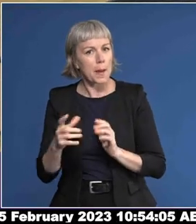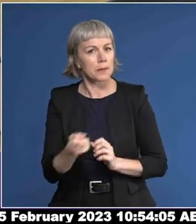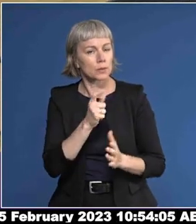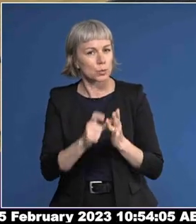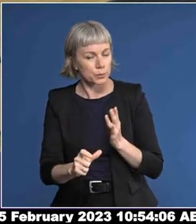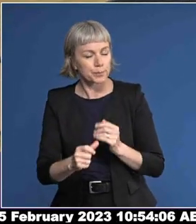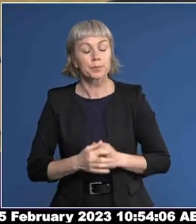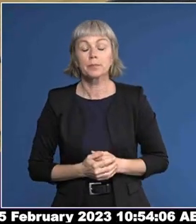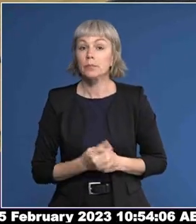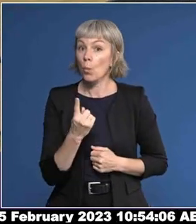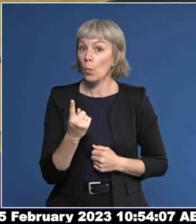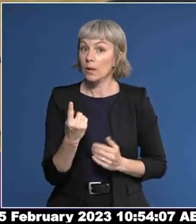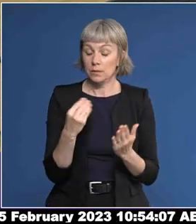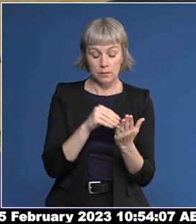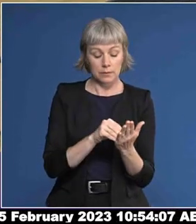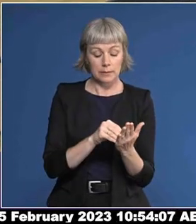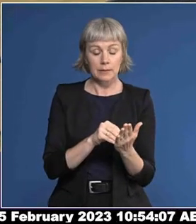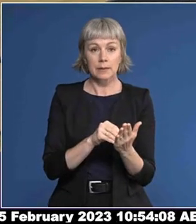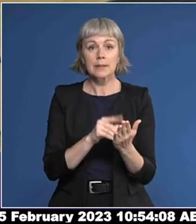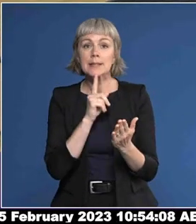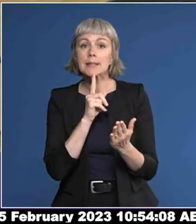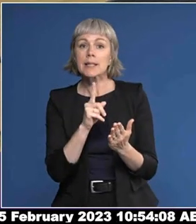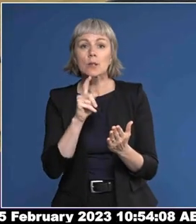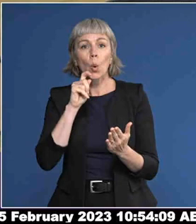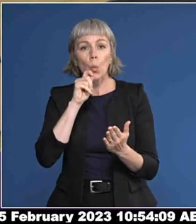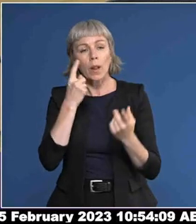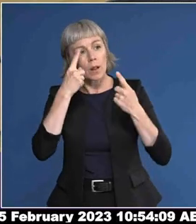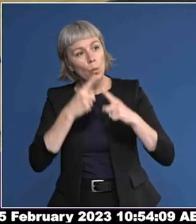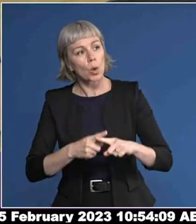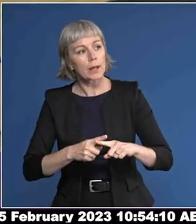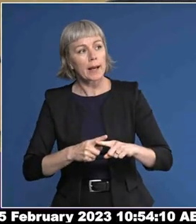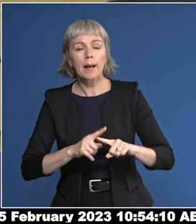To map potential career pathways and pipelines to promote traineeship and